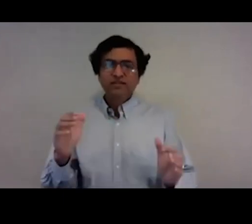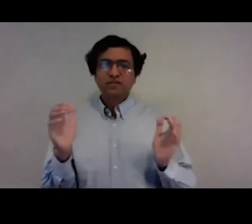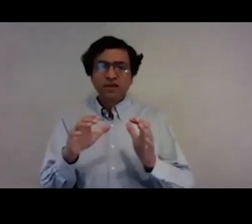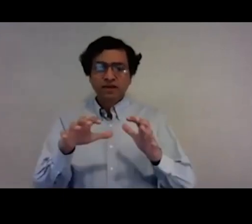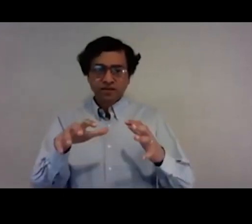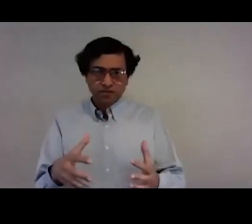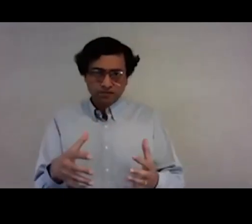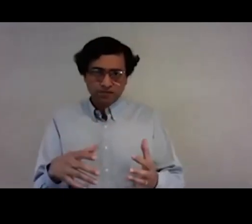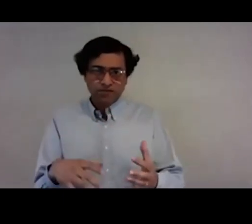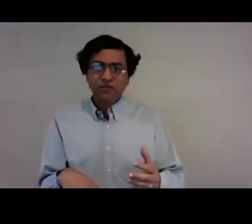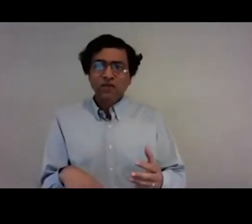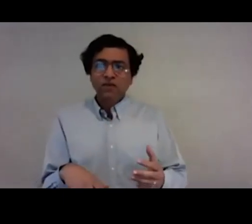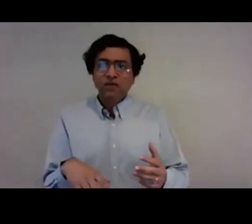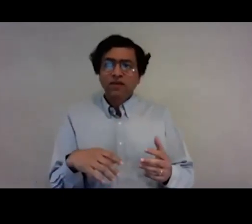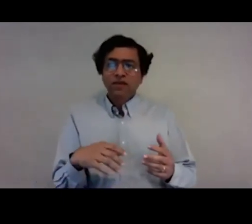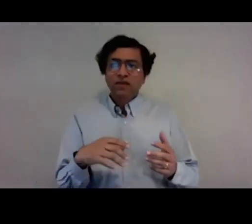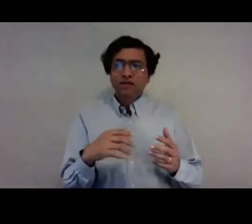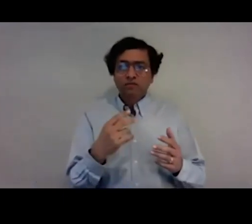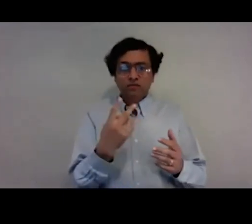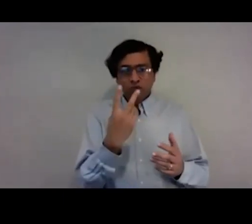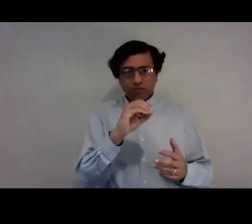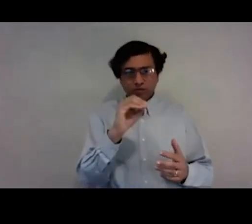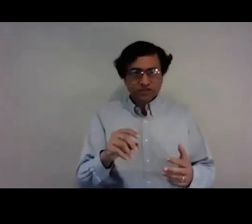So this slide says: Deaf Hard-of-Hearing Demographics,